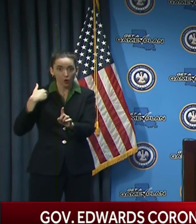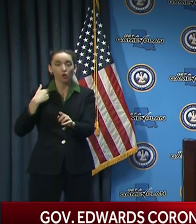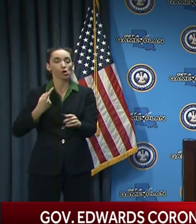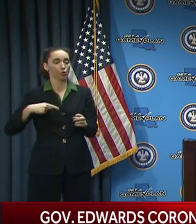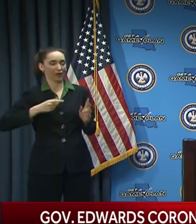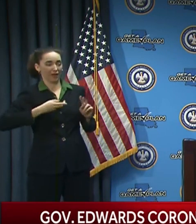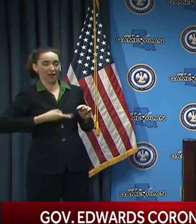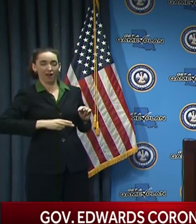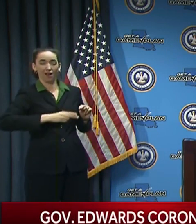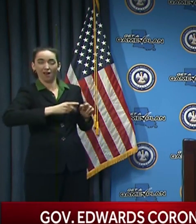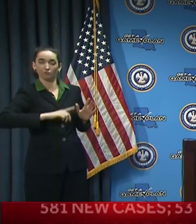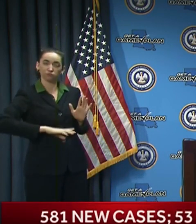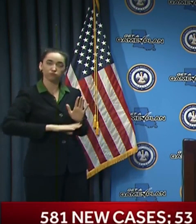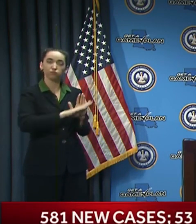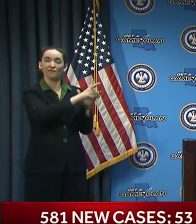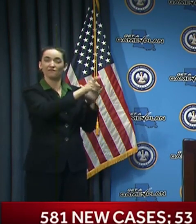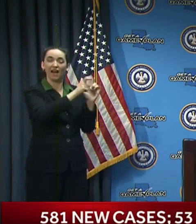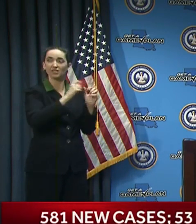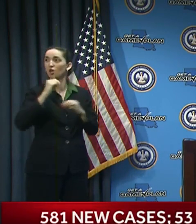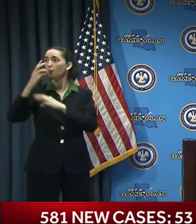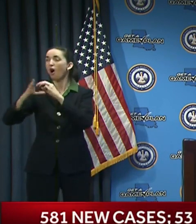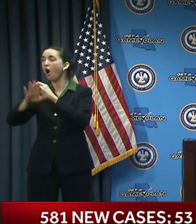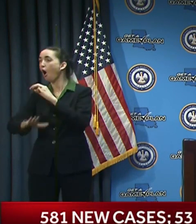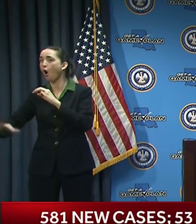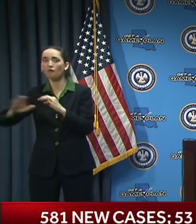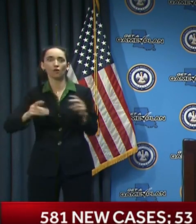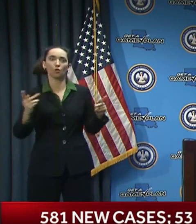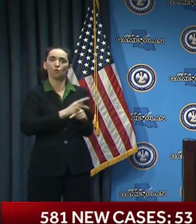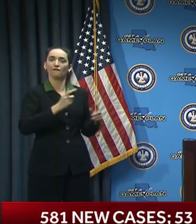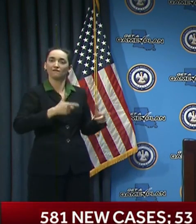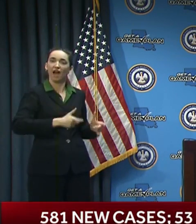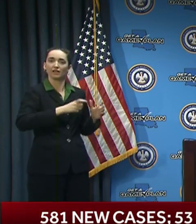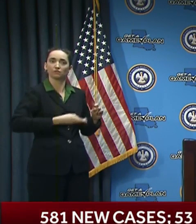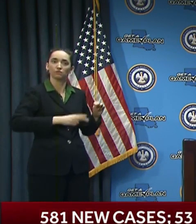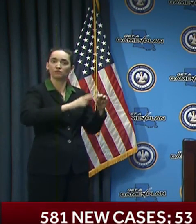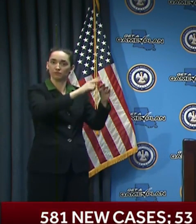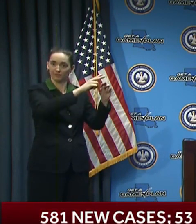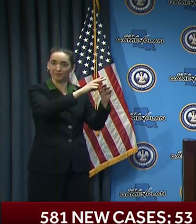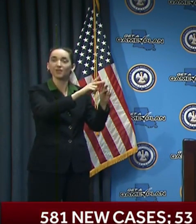WE REPORTING NEW CASES ON A PACE THAT WAS LEADING THE WORLD.